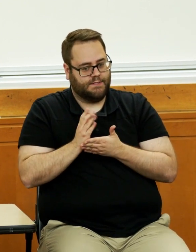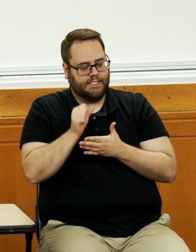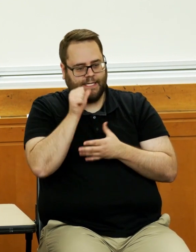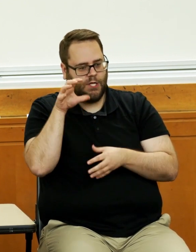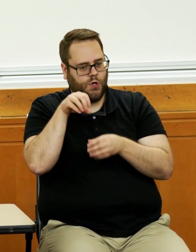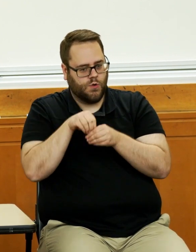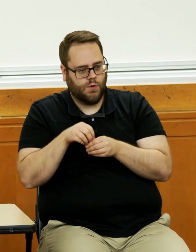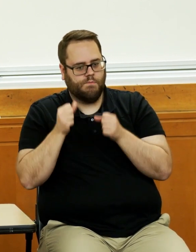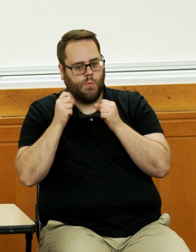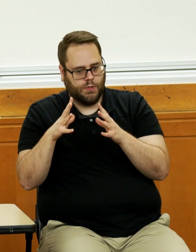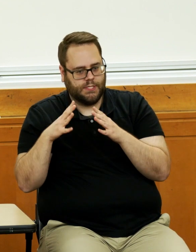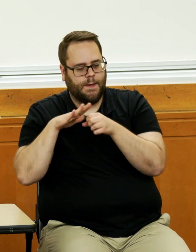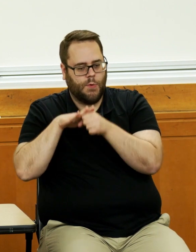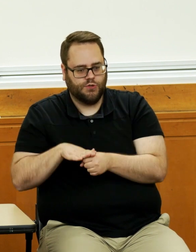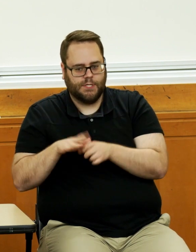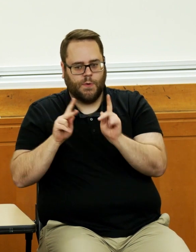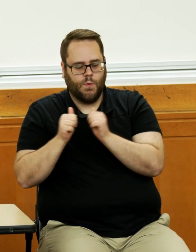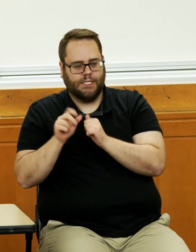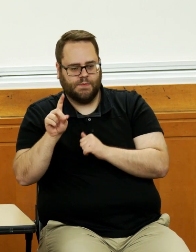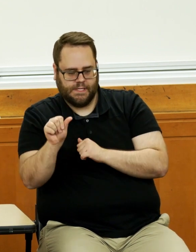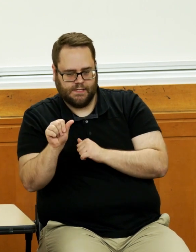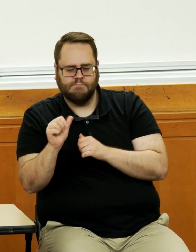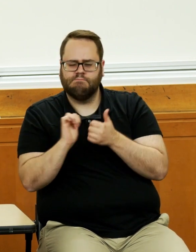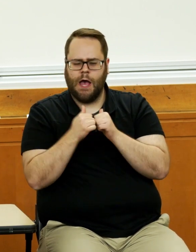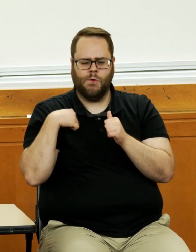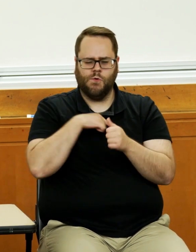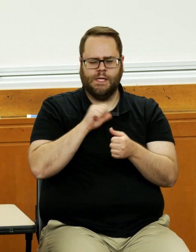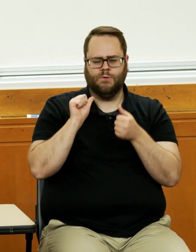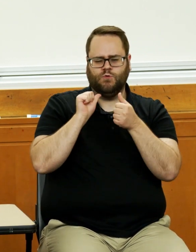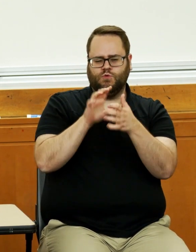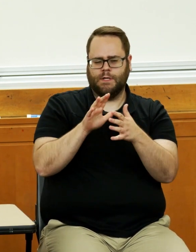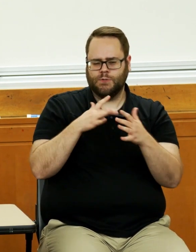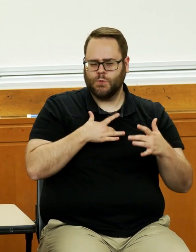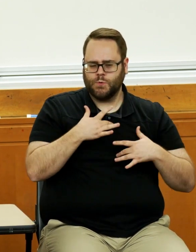of multi-marginalized people with disabilities how do we address those concerns without sharing them